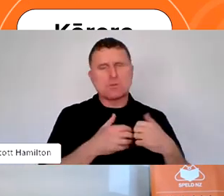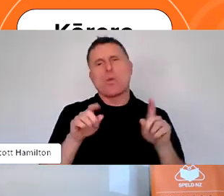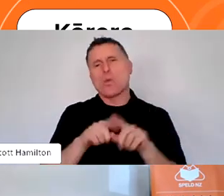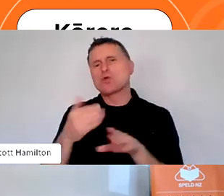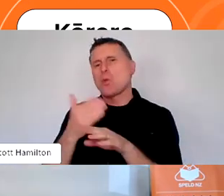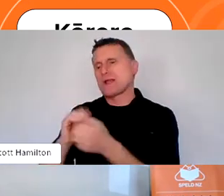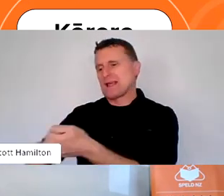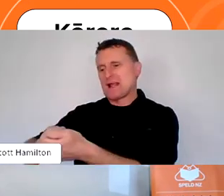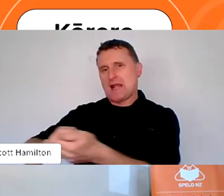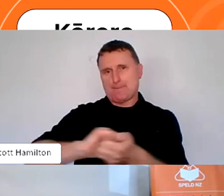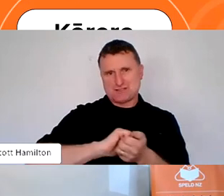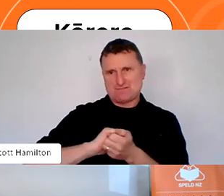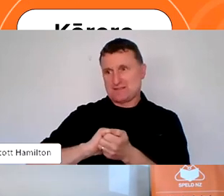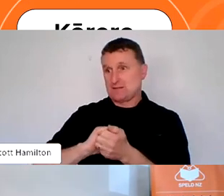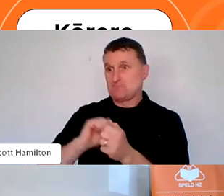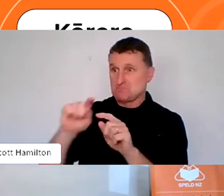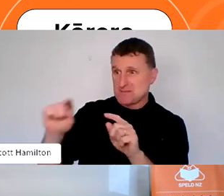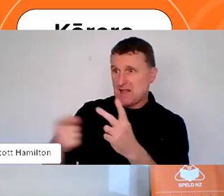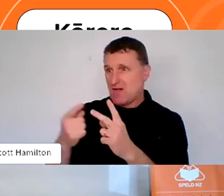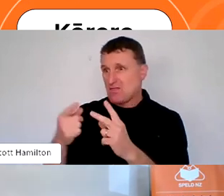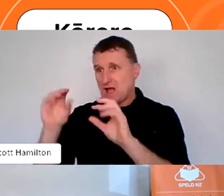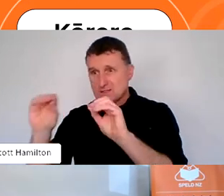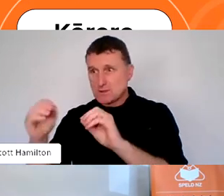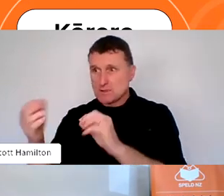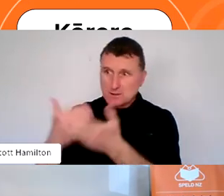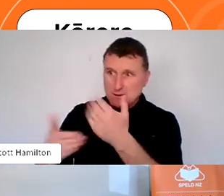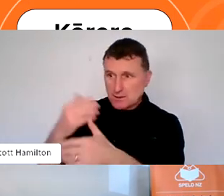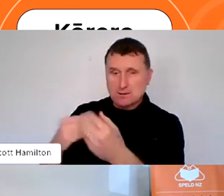of ILEs in place, many of them the pedagogy's a little behind